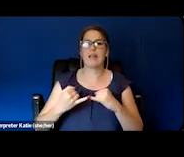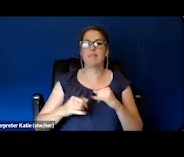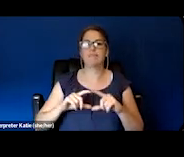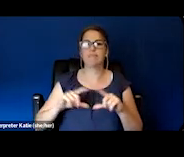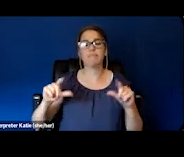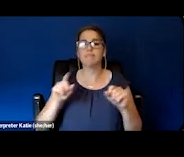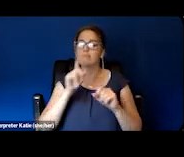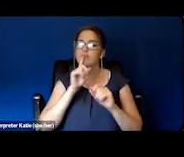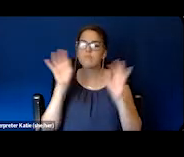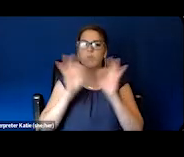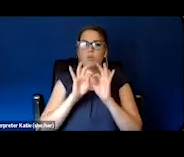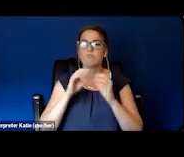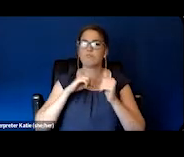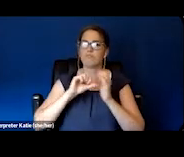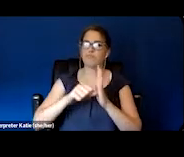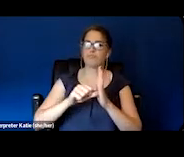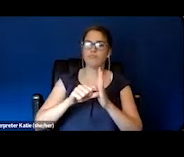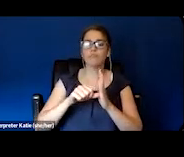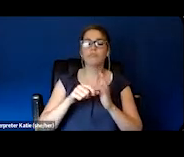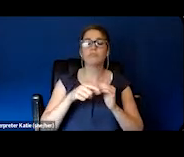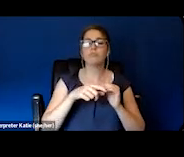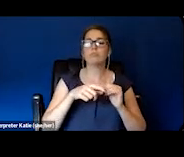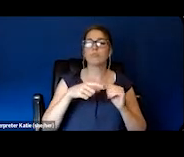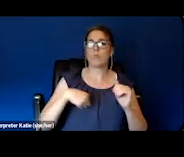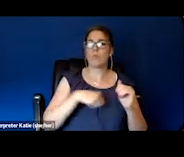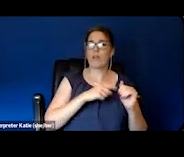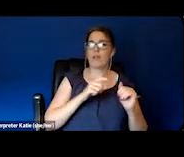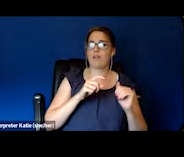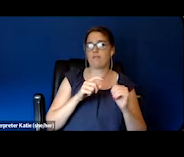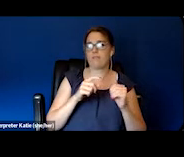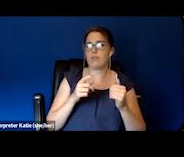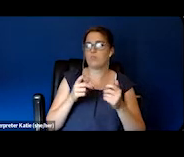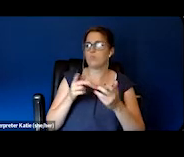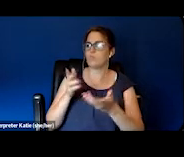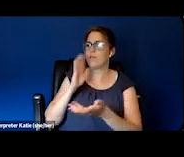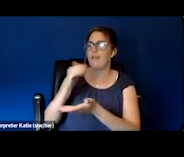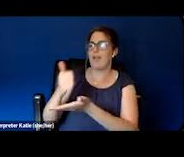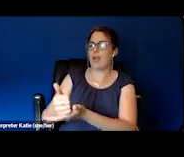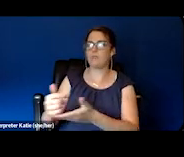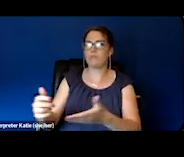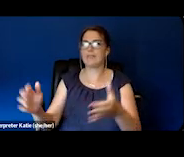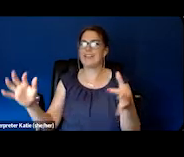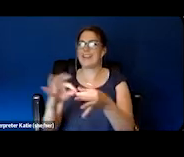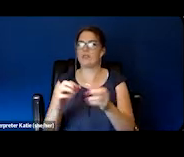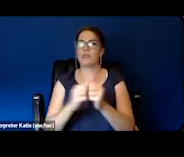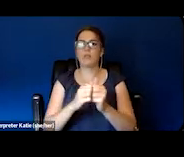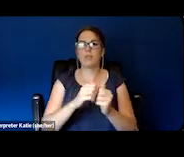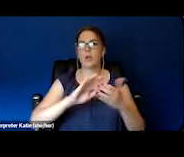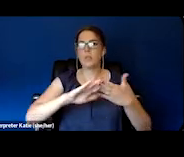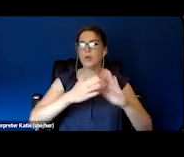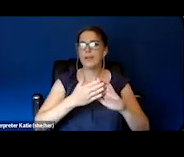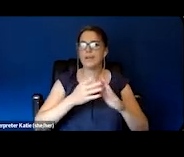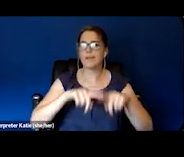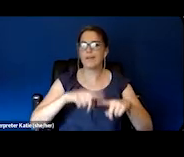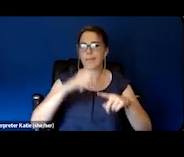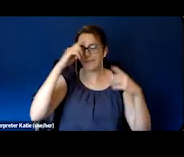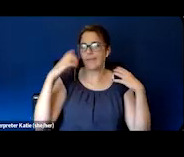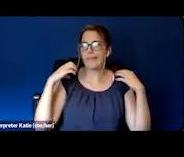can and hopefully would look like connecting folks to ongoing community-based mental health care or substance use treatment, including peer support.